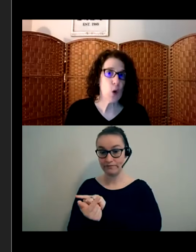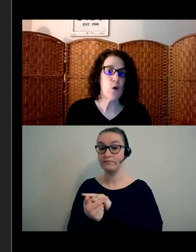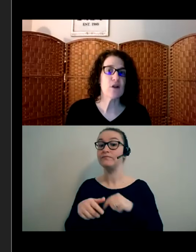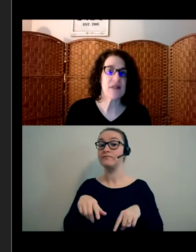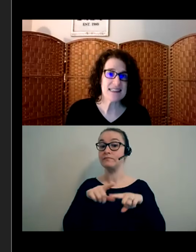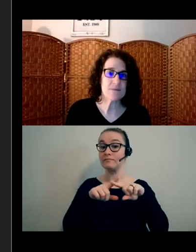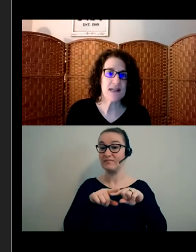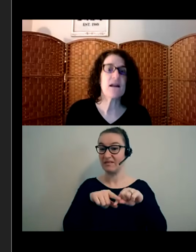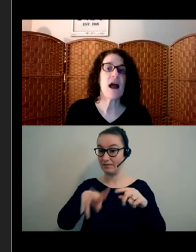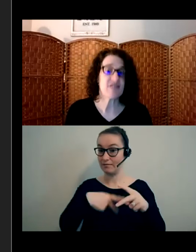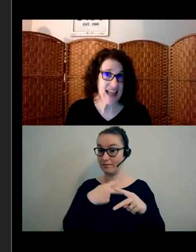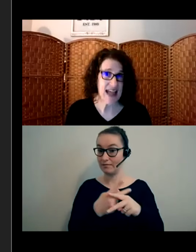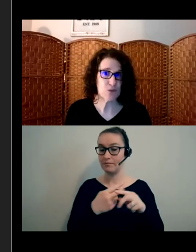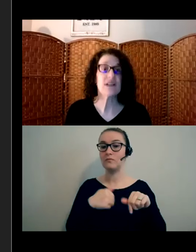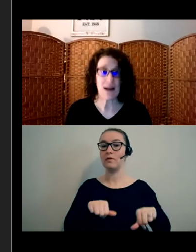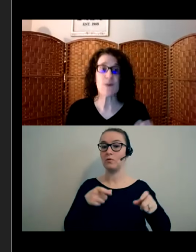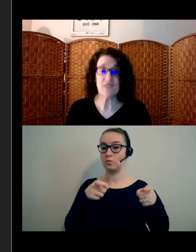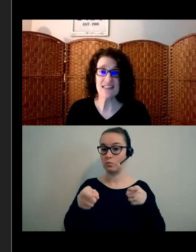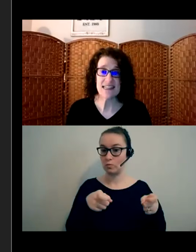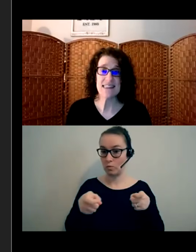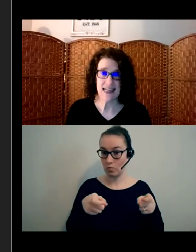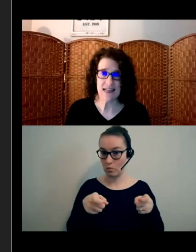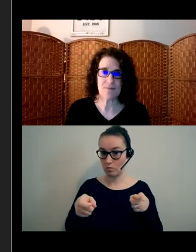over the placement of the captions like with VTT.